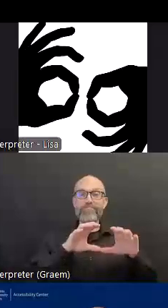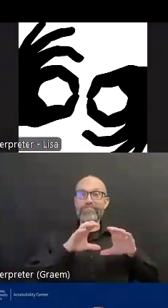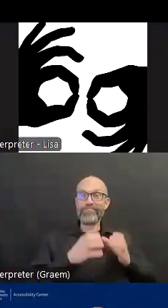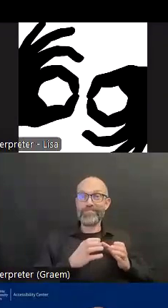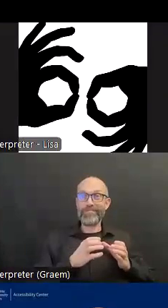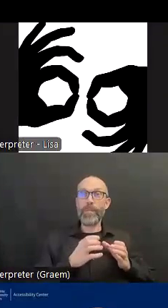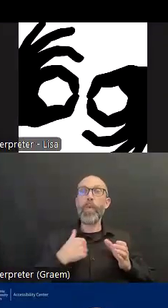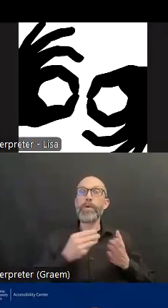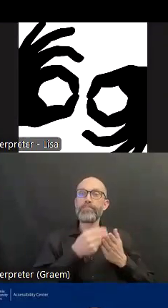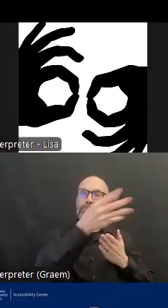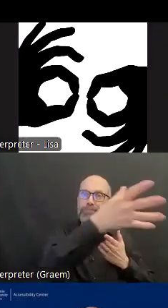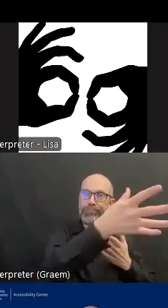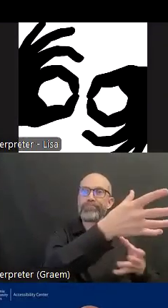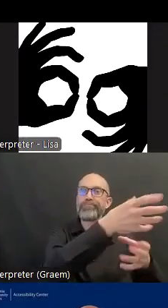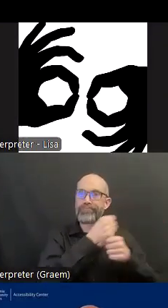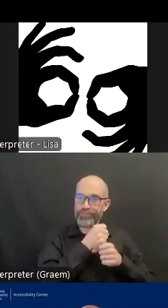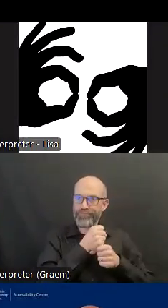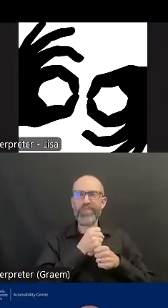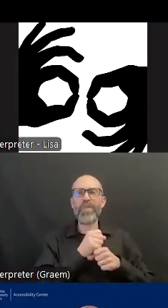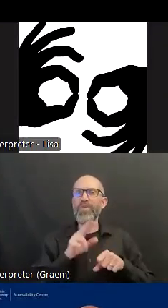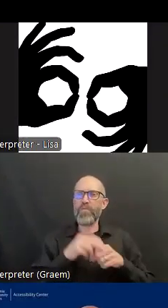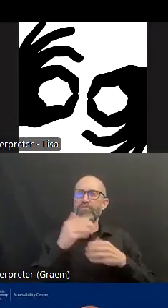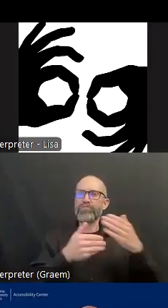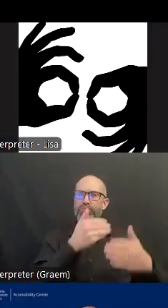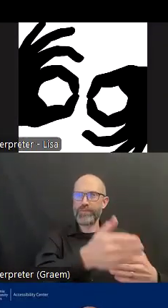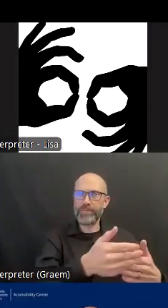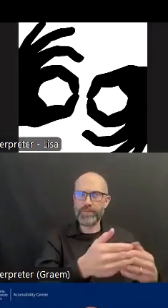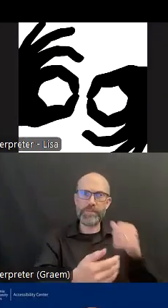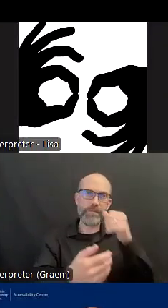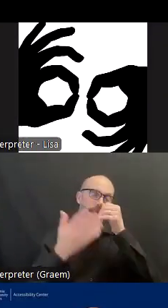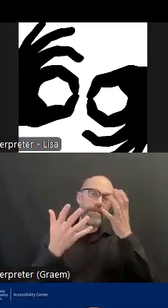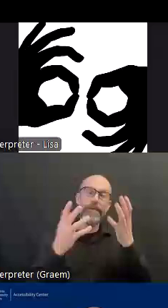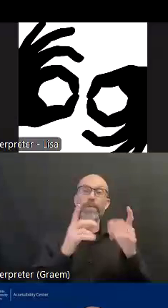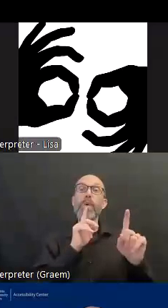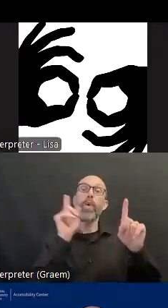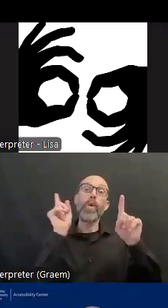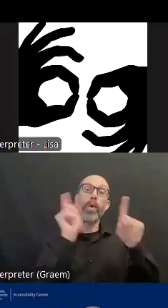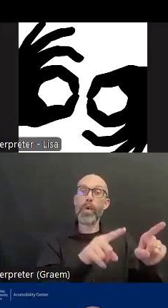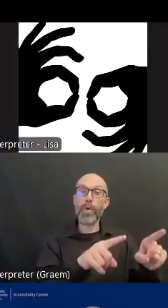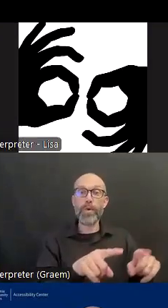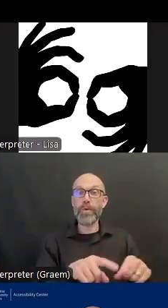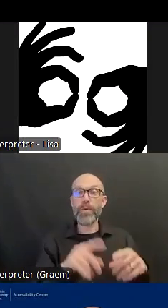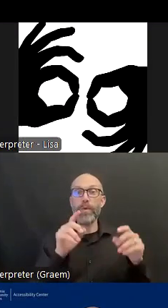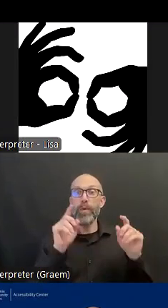procure with our normal procurement processes. So perhaps we place an order. There's no bids required.